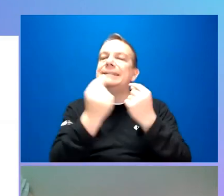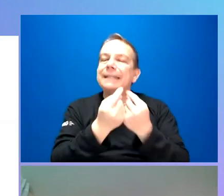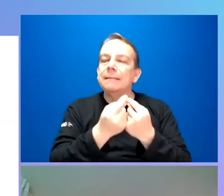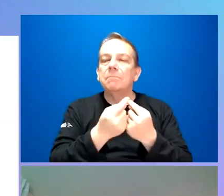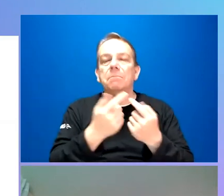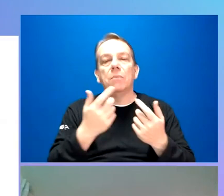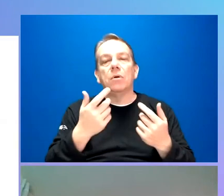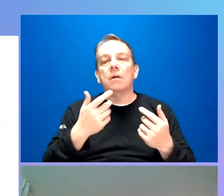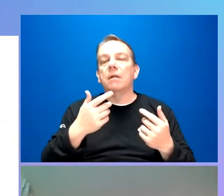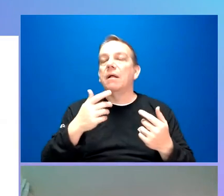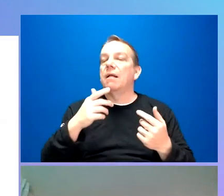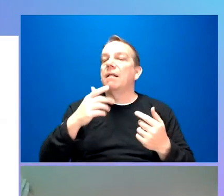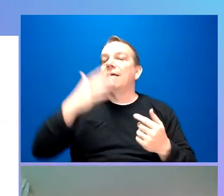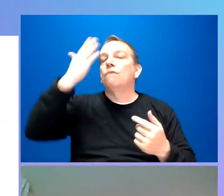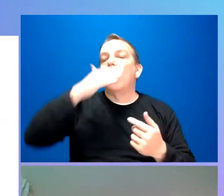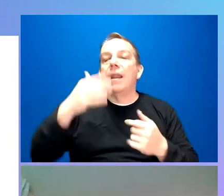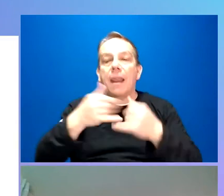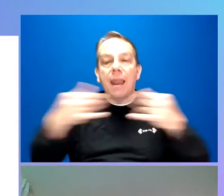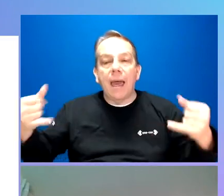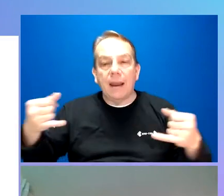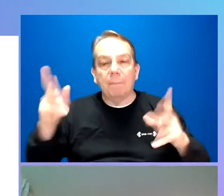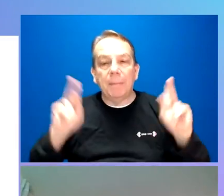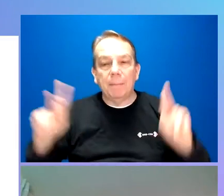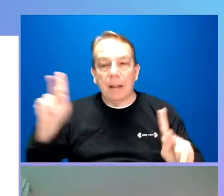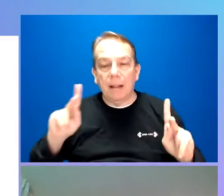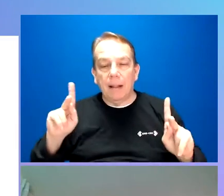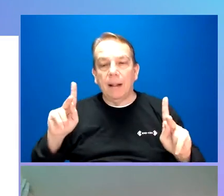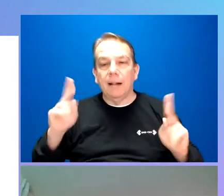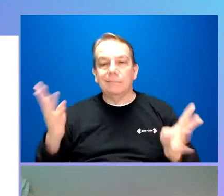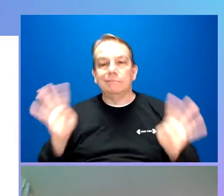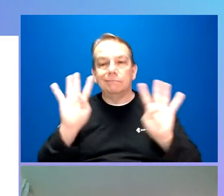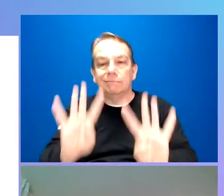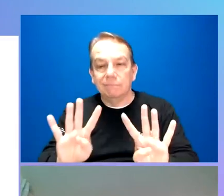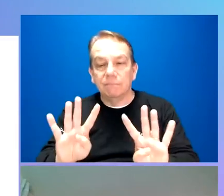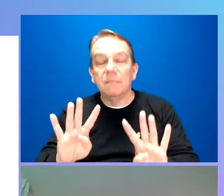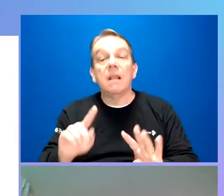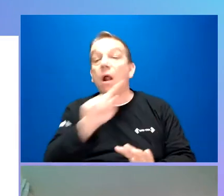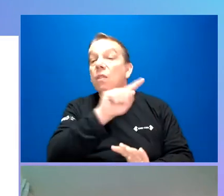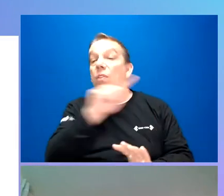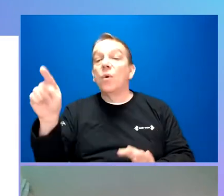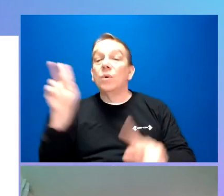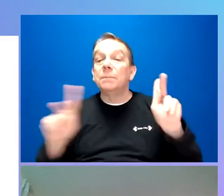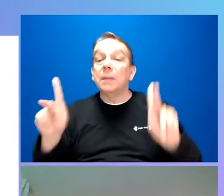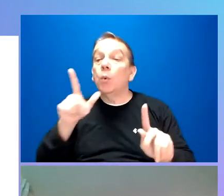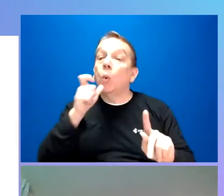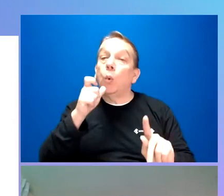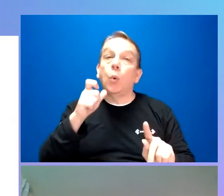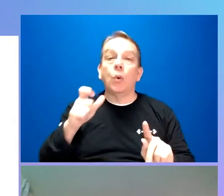or whoever ever, um, cared for accessing I.T would show up. And